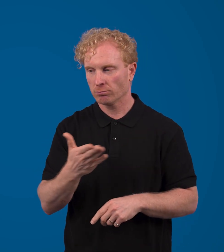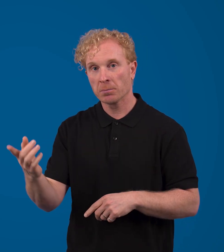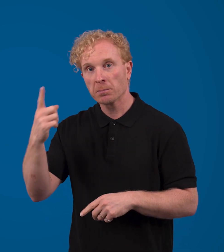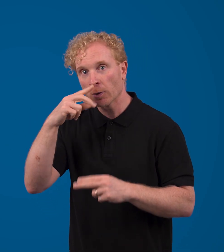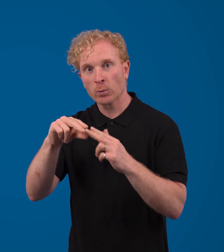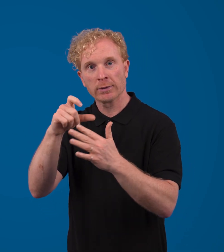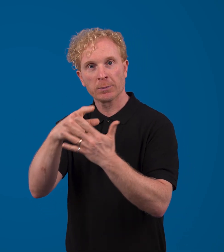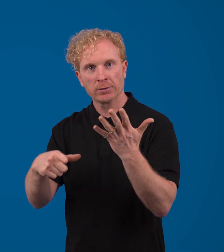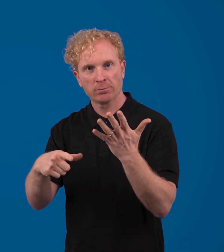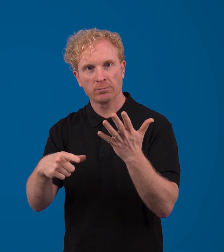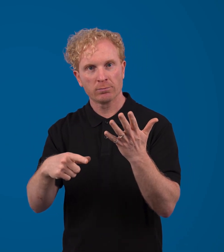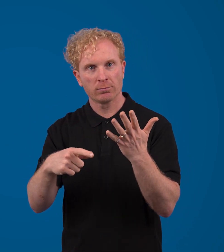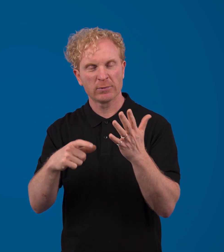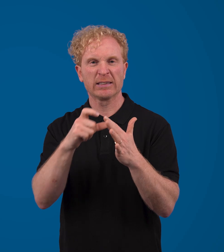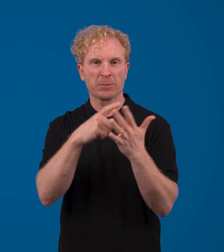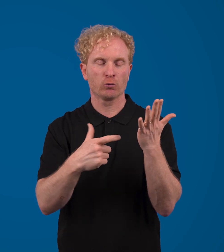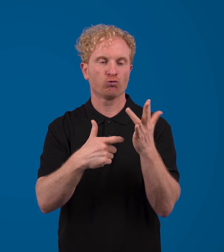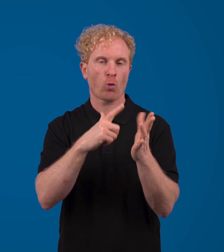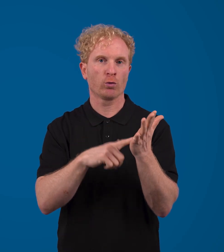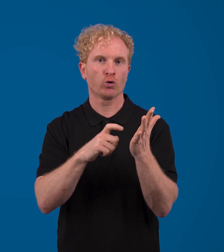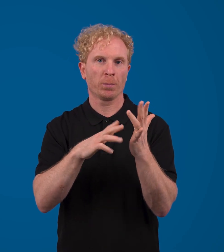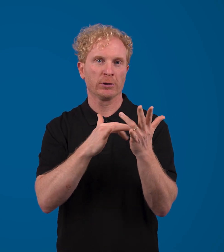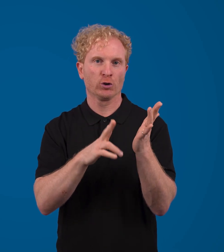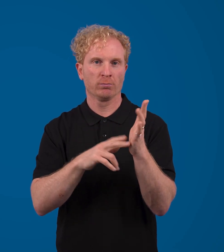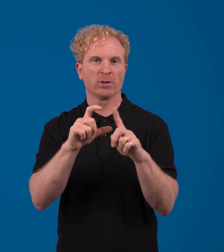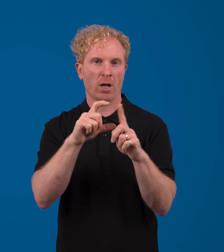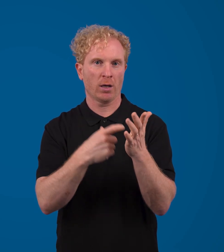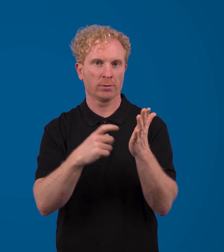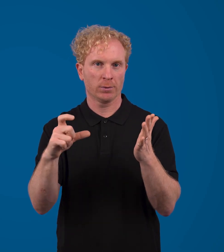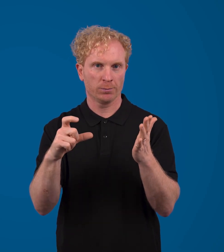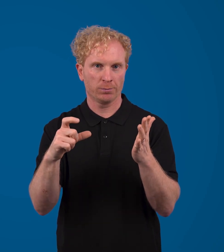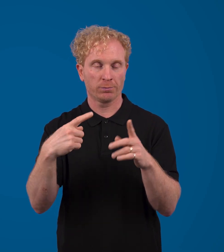of People with Disability (Disability Royal Commission)